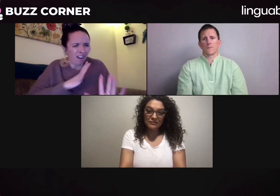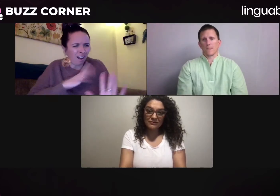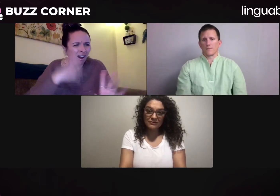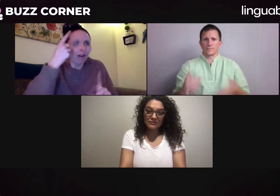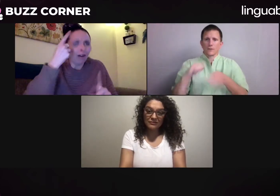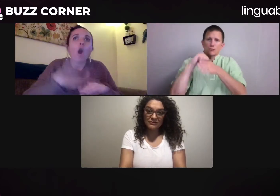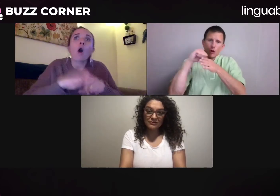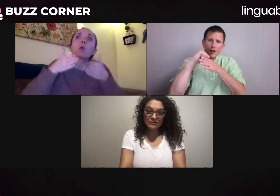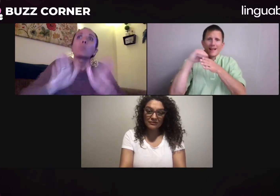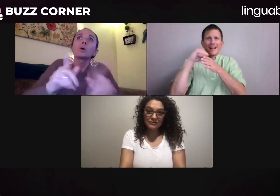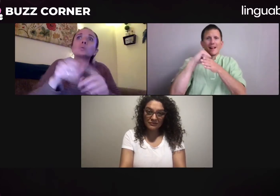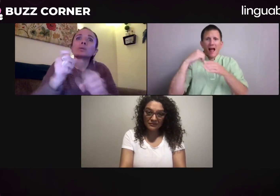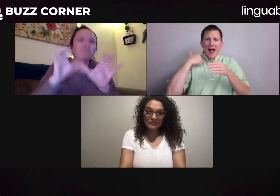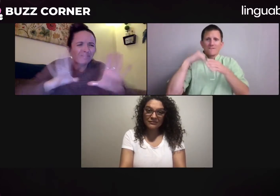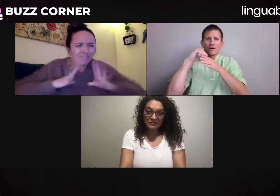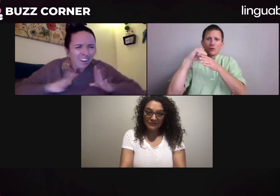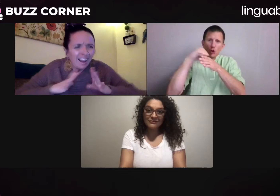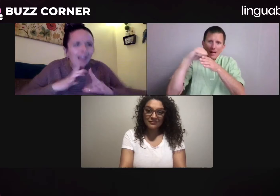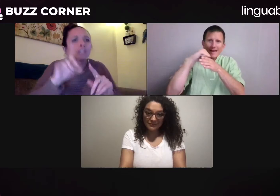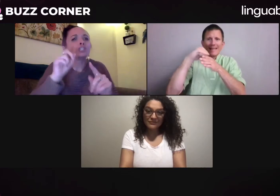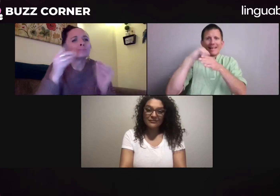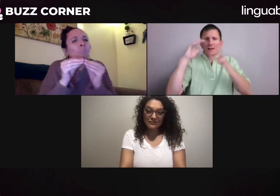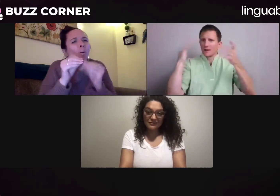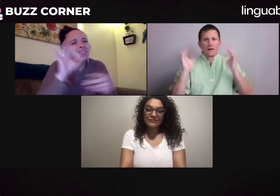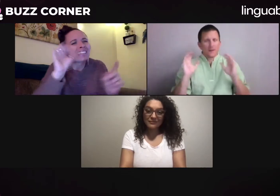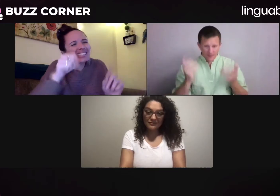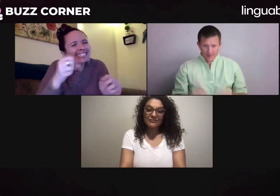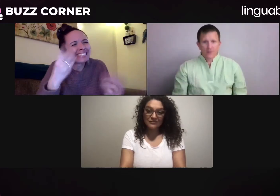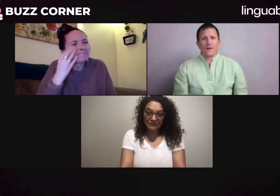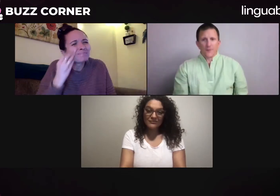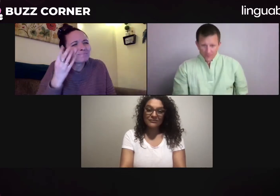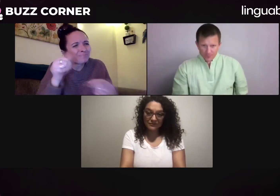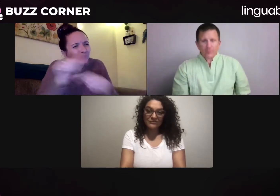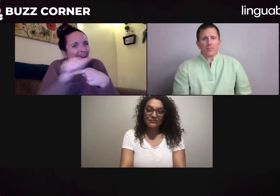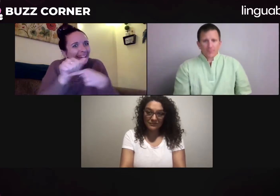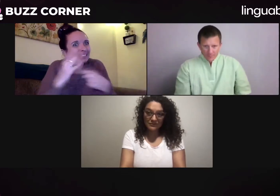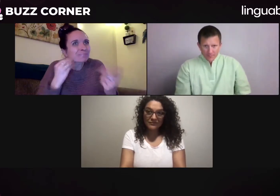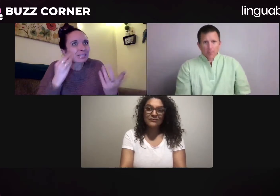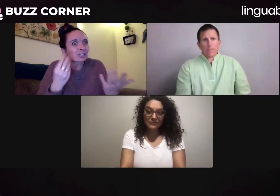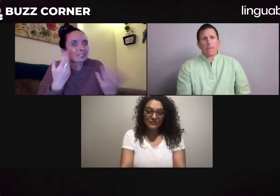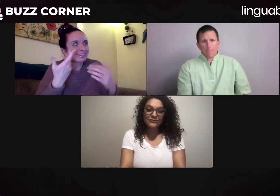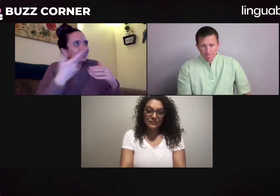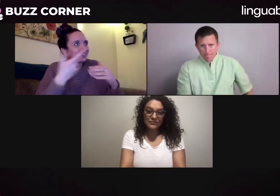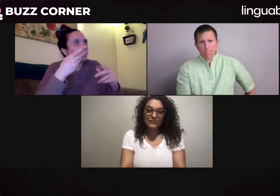to be a qualified Deaf interpreter. Well, they need to have training, right? Yeah, at least some experience in training.